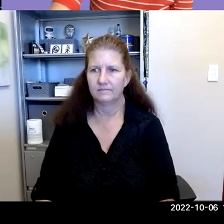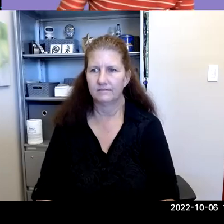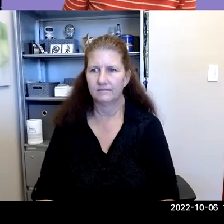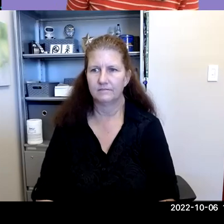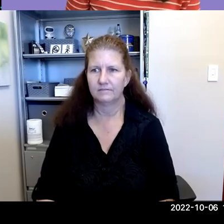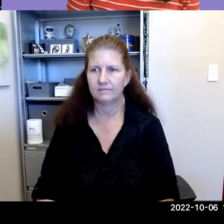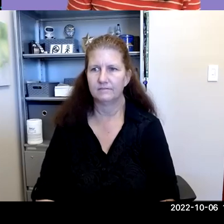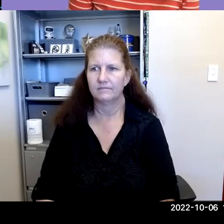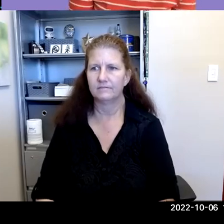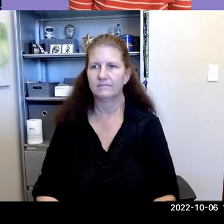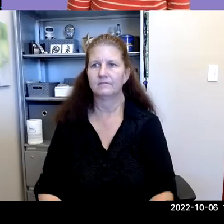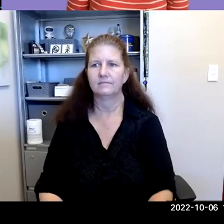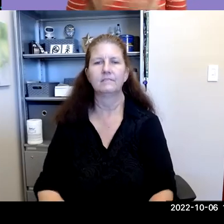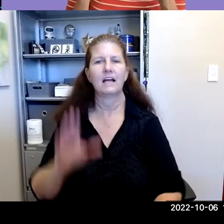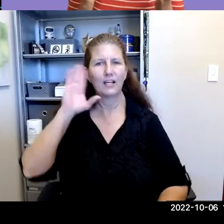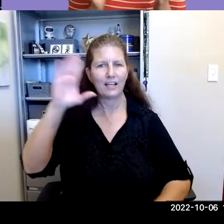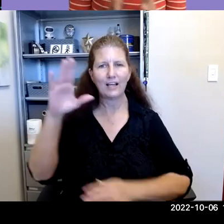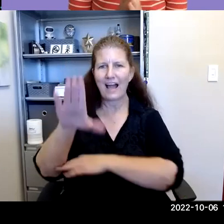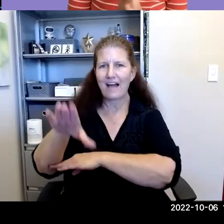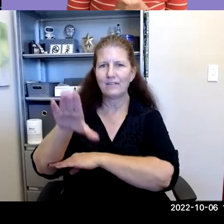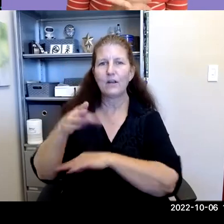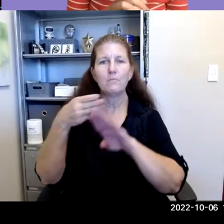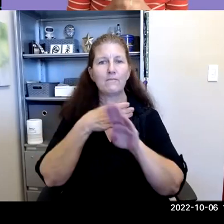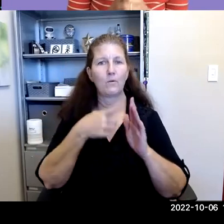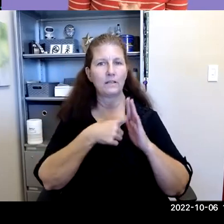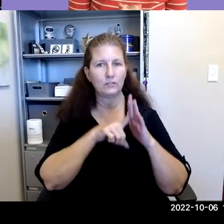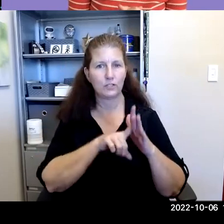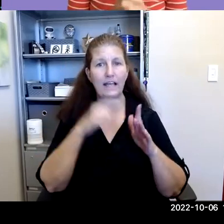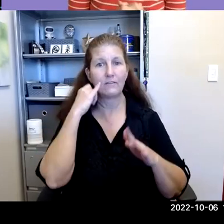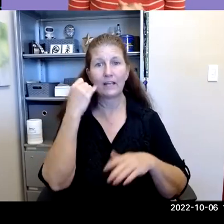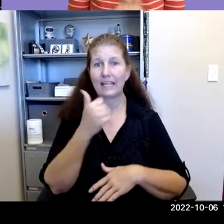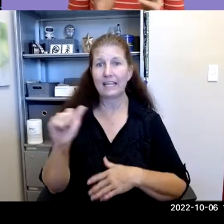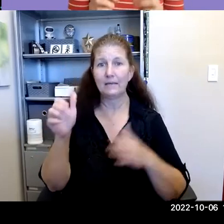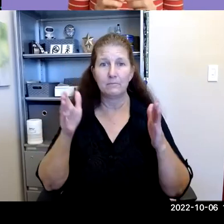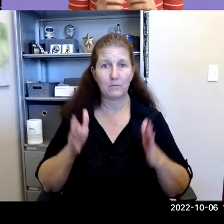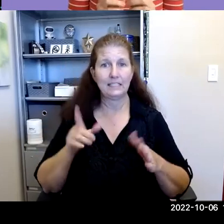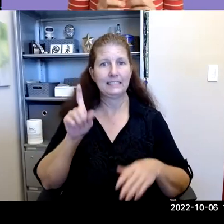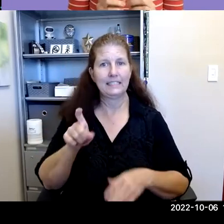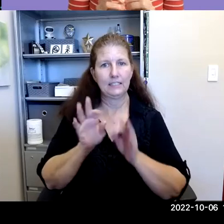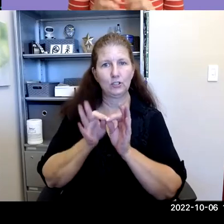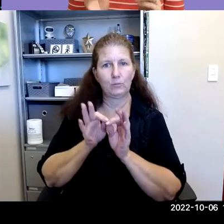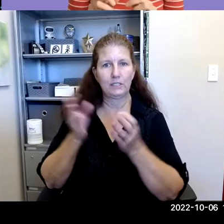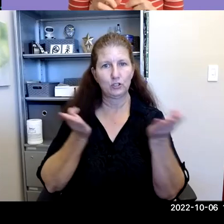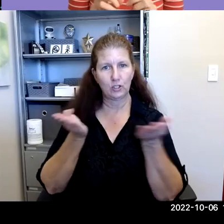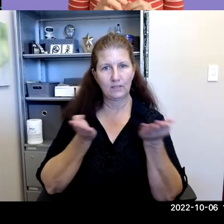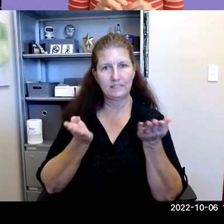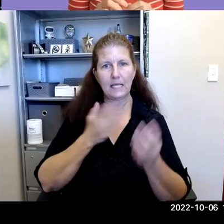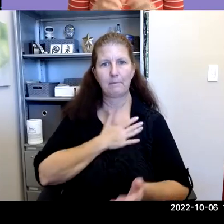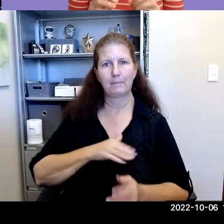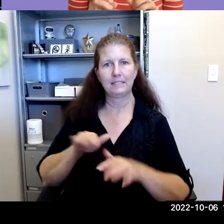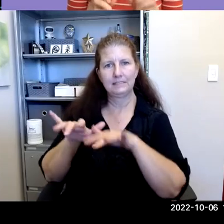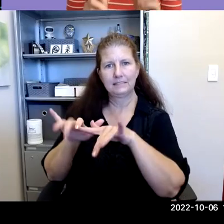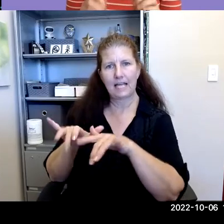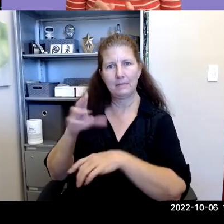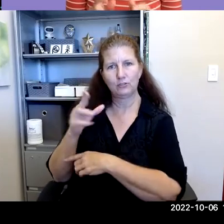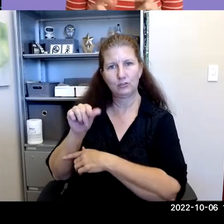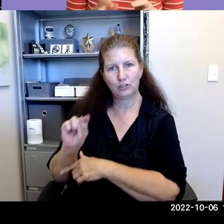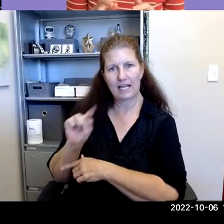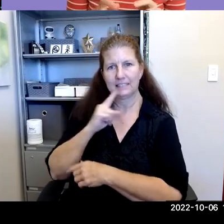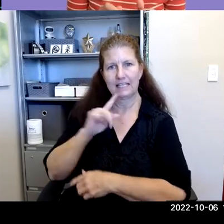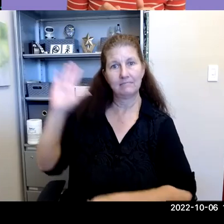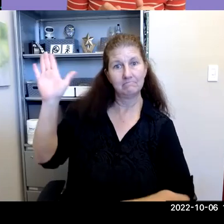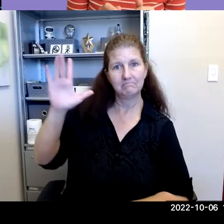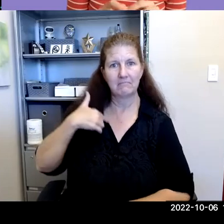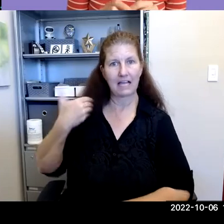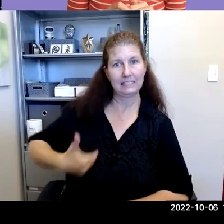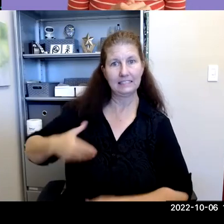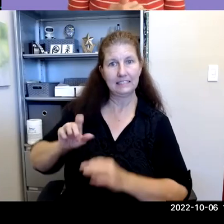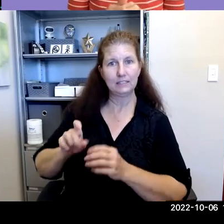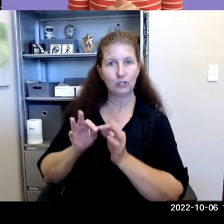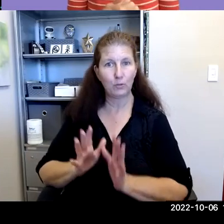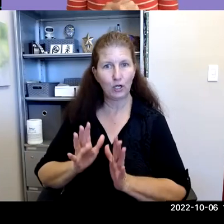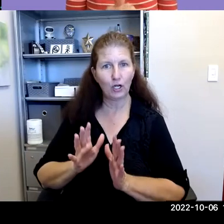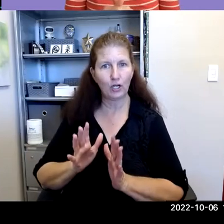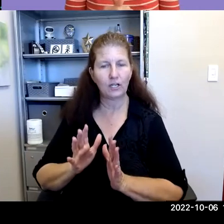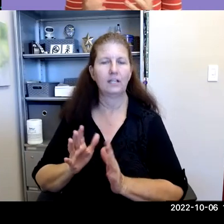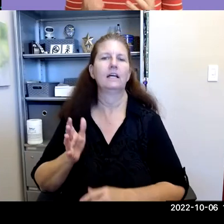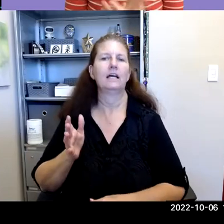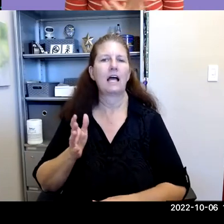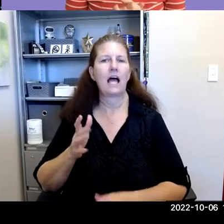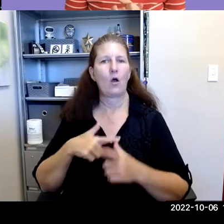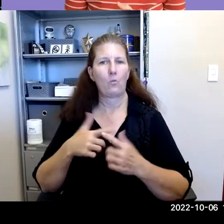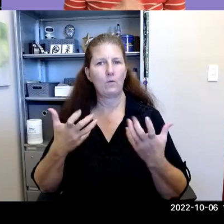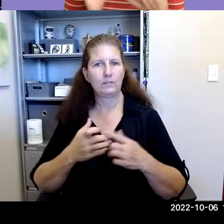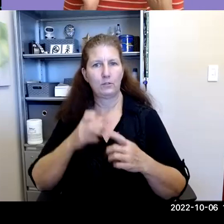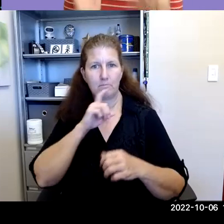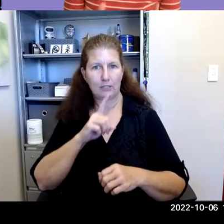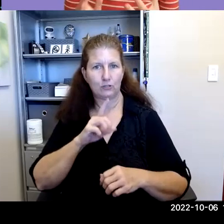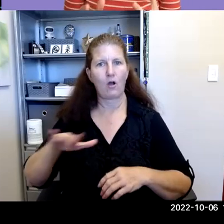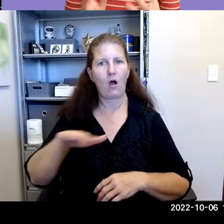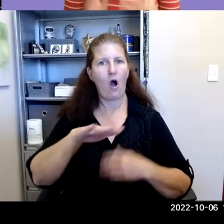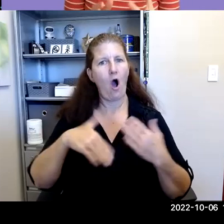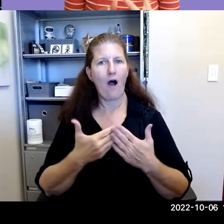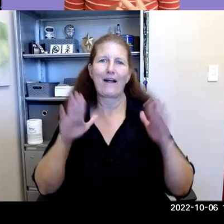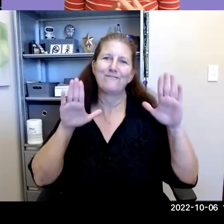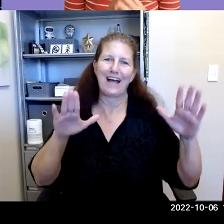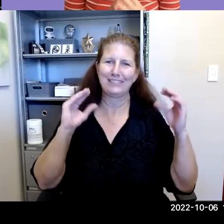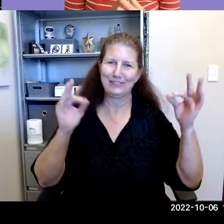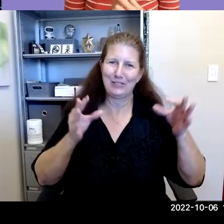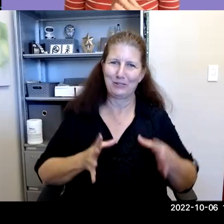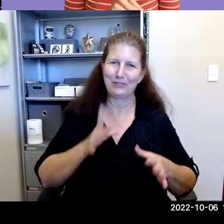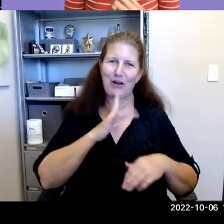Heather McCarty: Good afternoon before we get started. If there is anyone that needs interpreting services, if you could please go ahead and type that into the Q. A. Feature at the bottom of your screen. We want to be certain that our and fantastic interpreters are available to you.